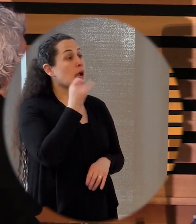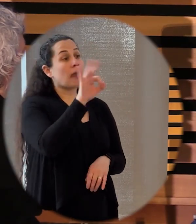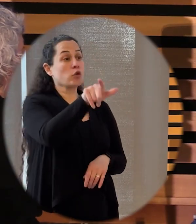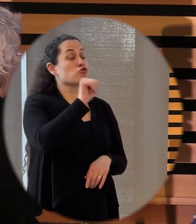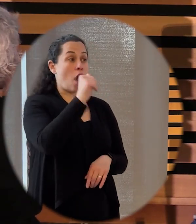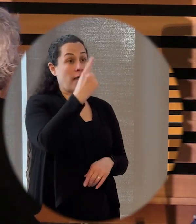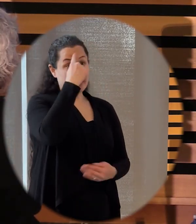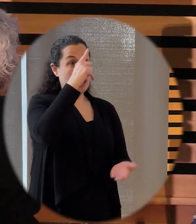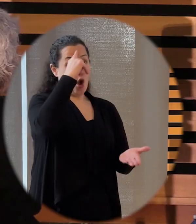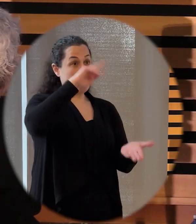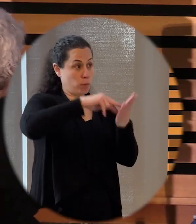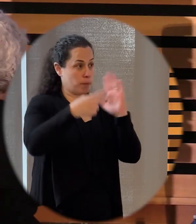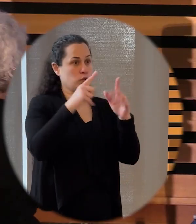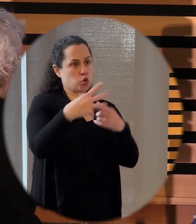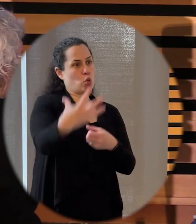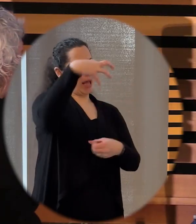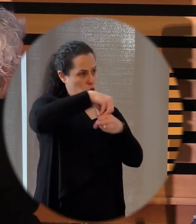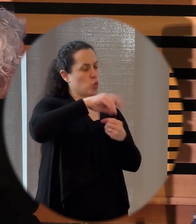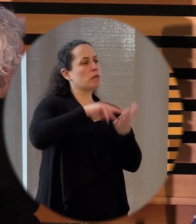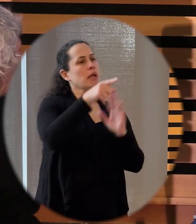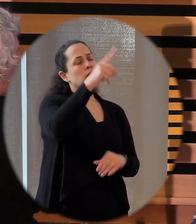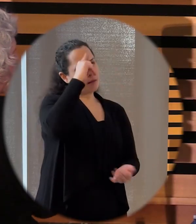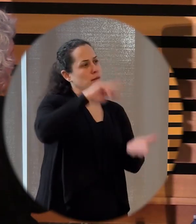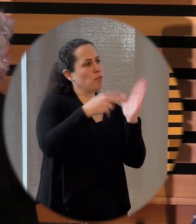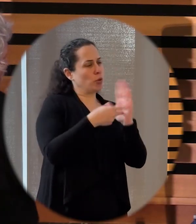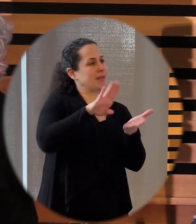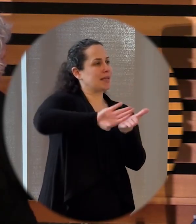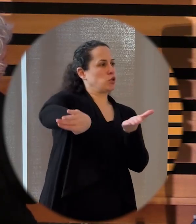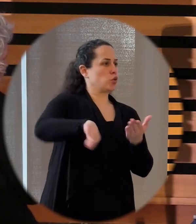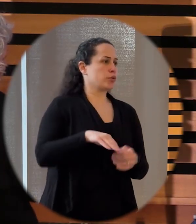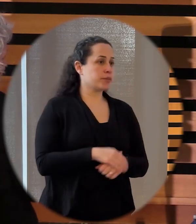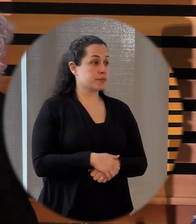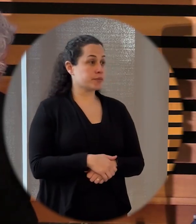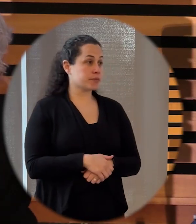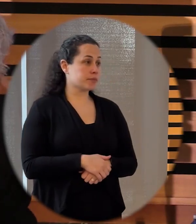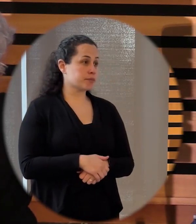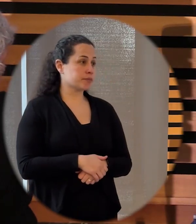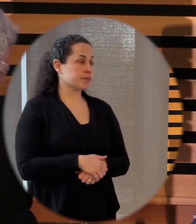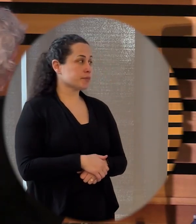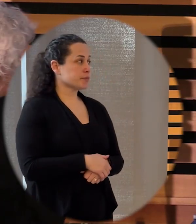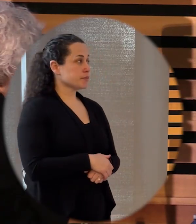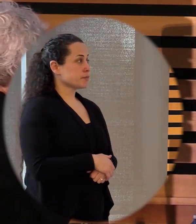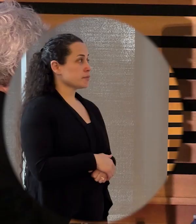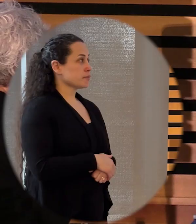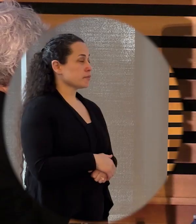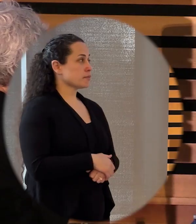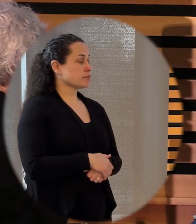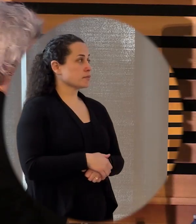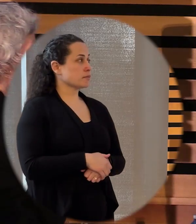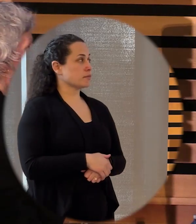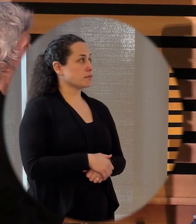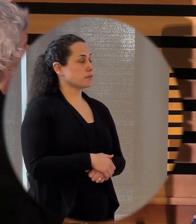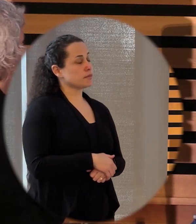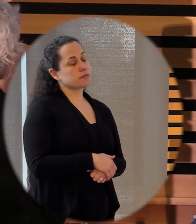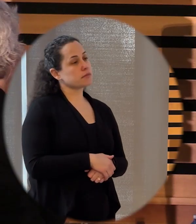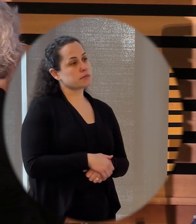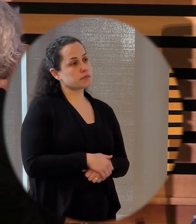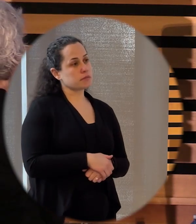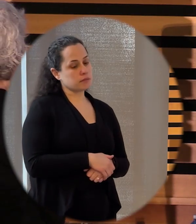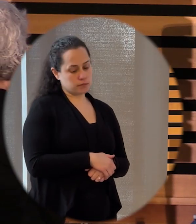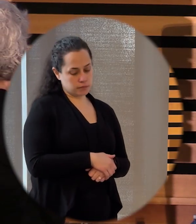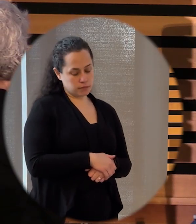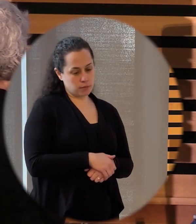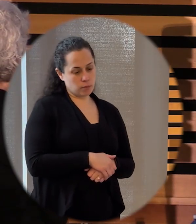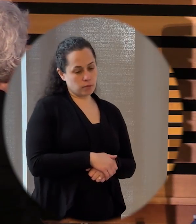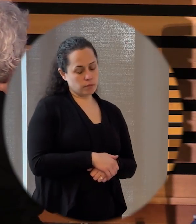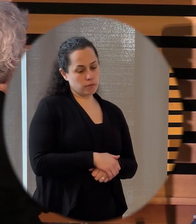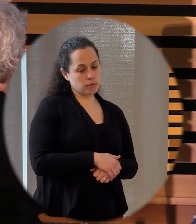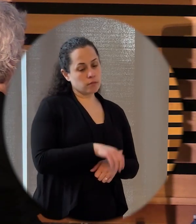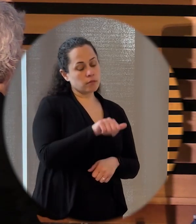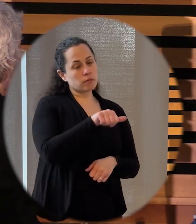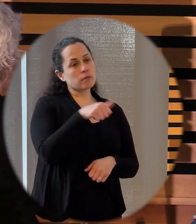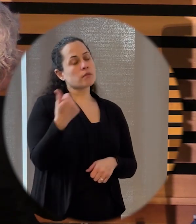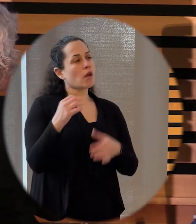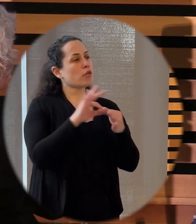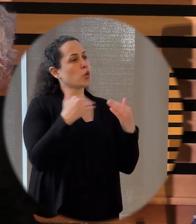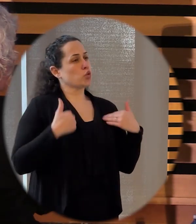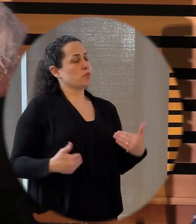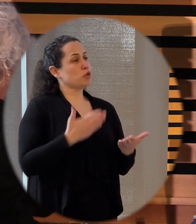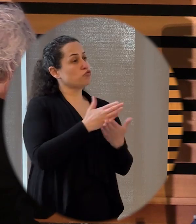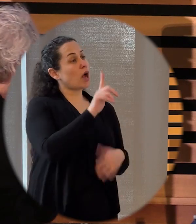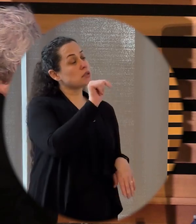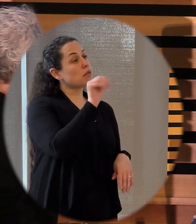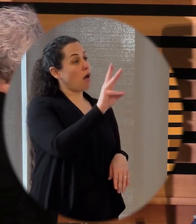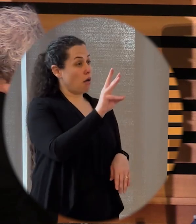include, you unintentionally exclude. And another thing in human rights law is that intention